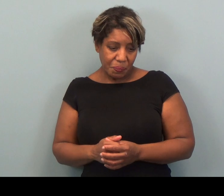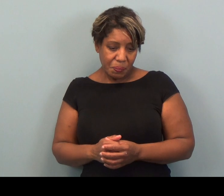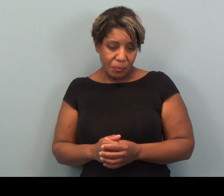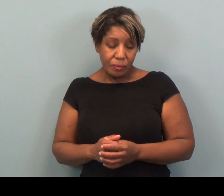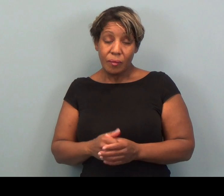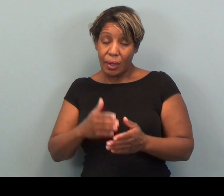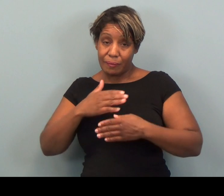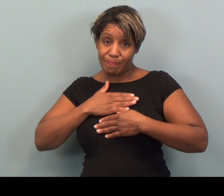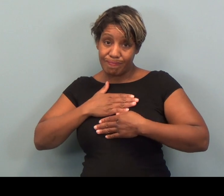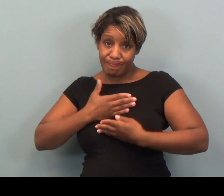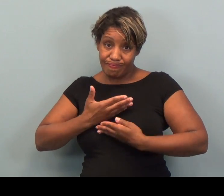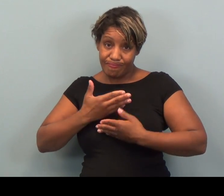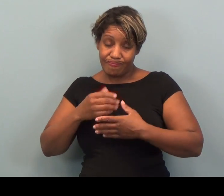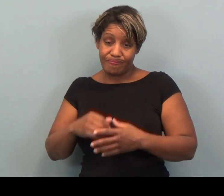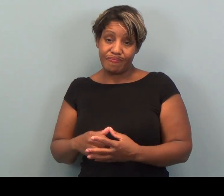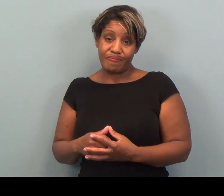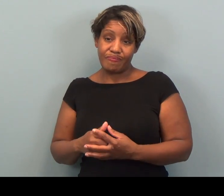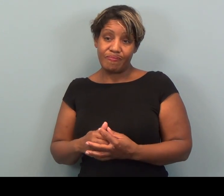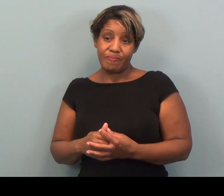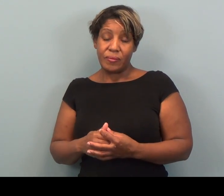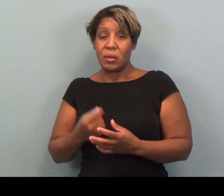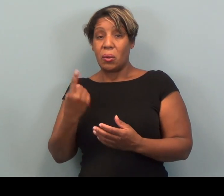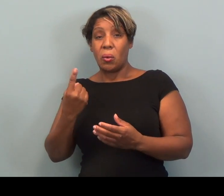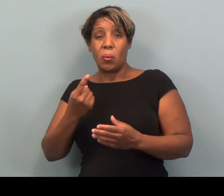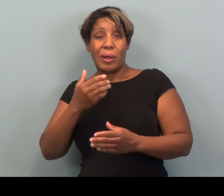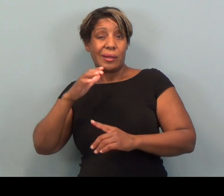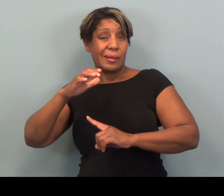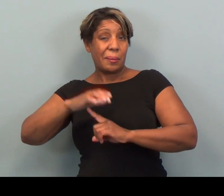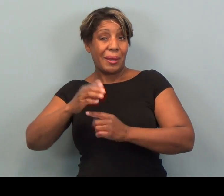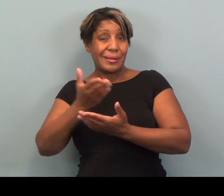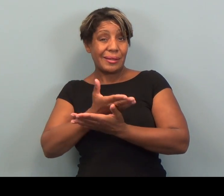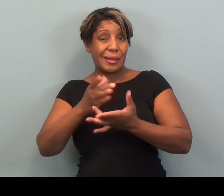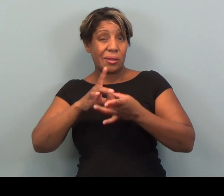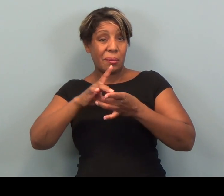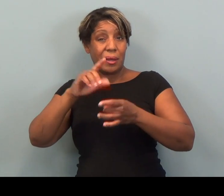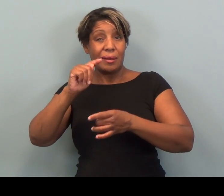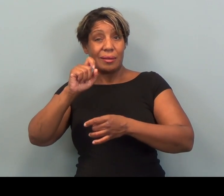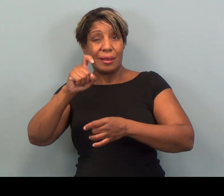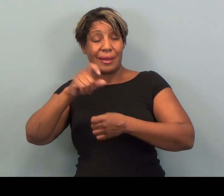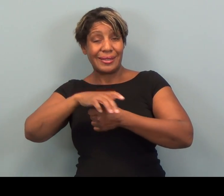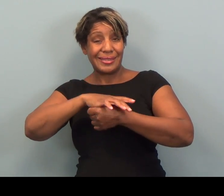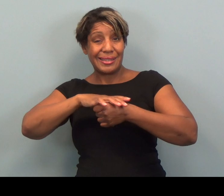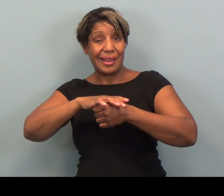I have to say that one of the best things about tax site at Community Action Duluth